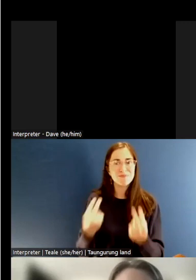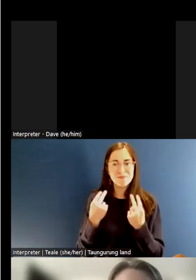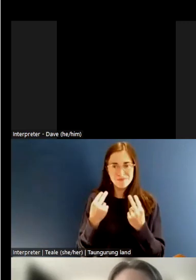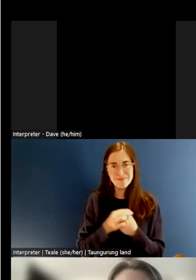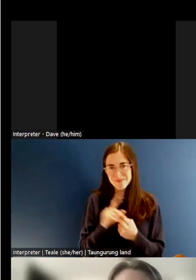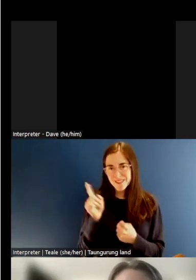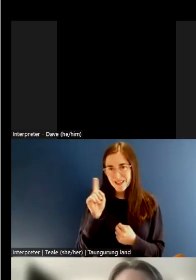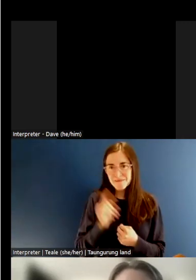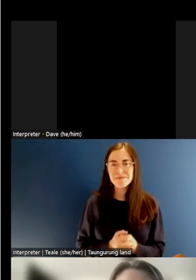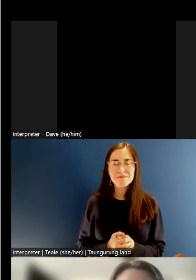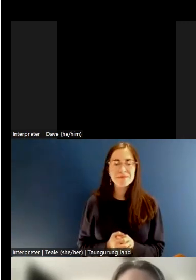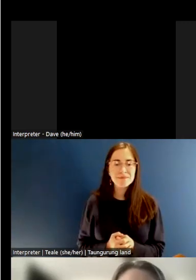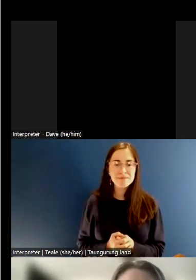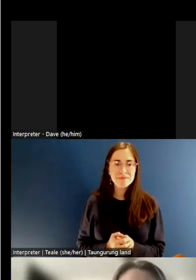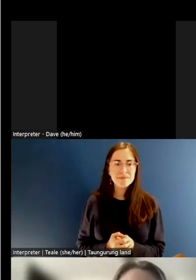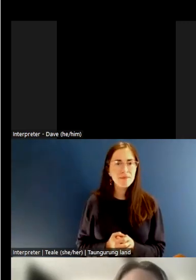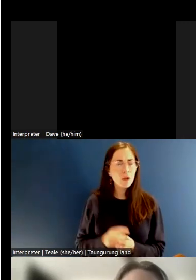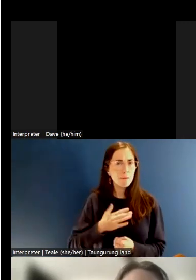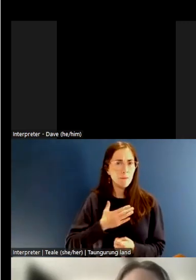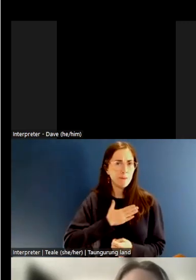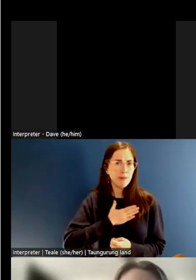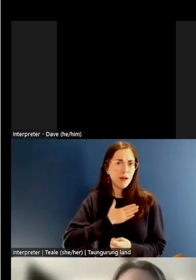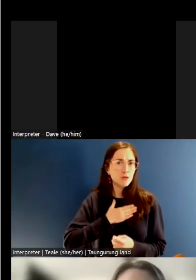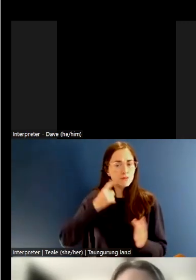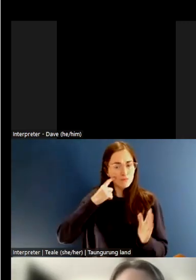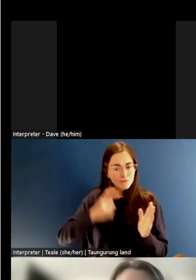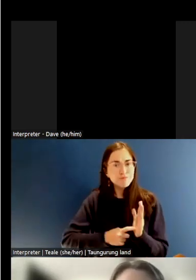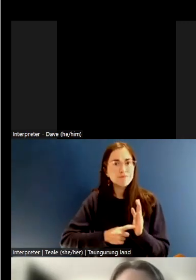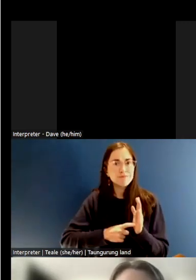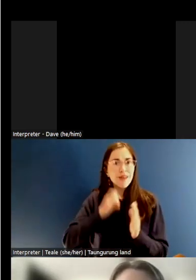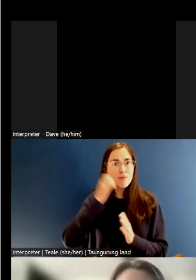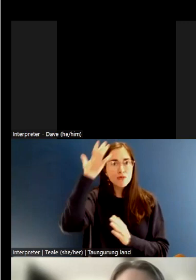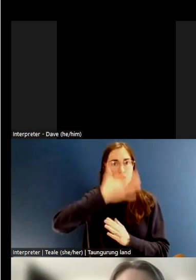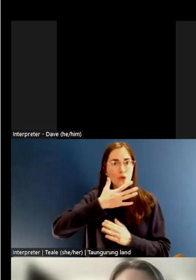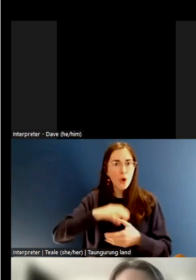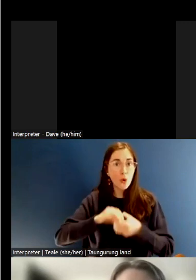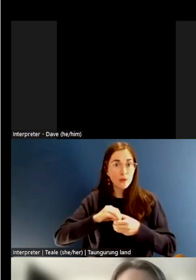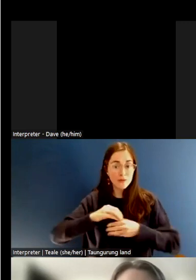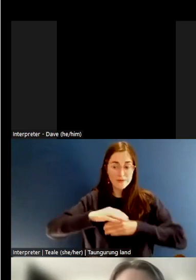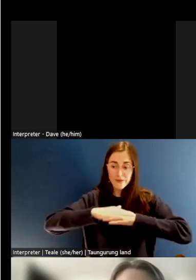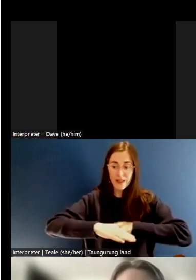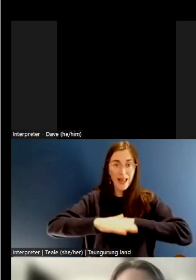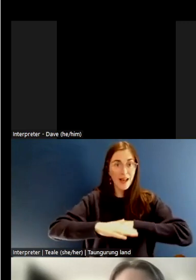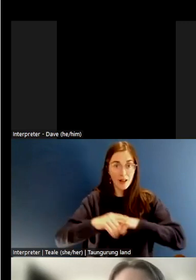I'd also like to pay respects to the traditional custodians of the lands in which we work, talk, and live.